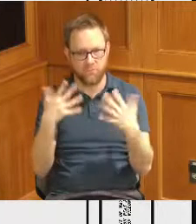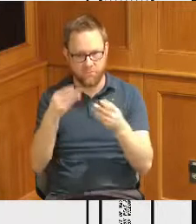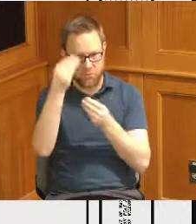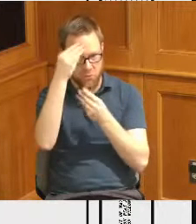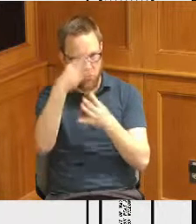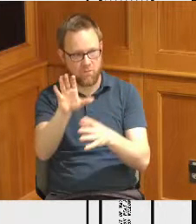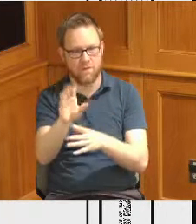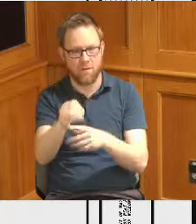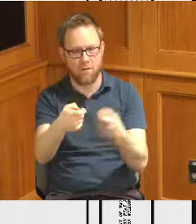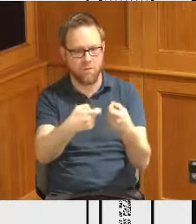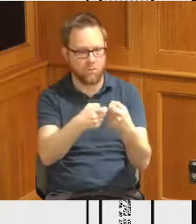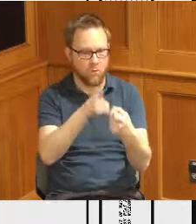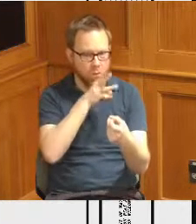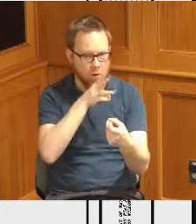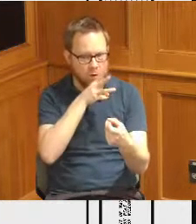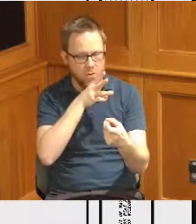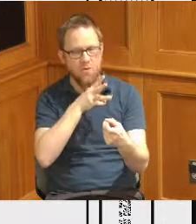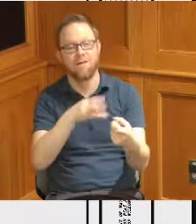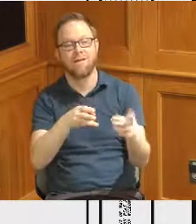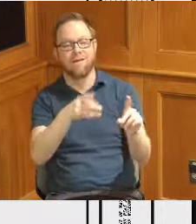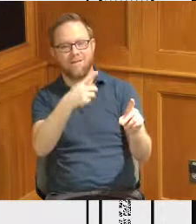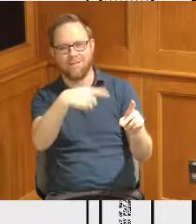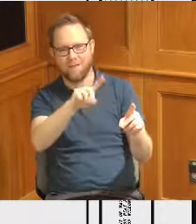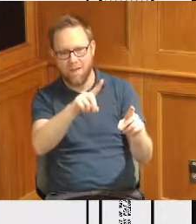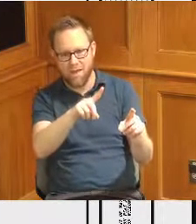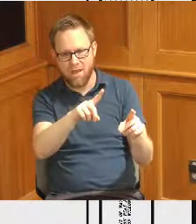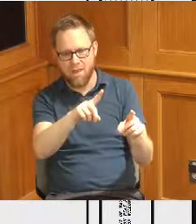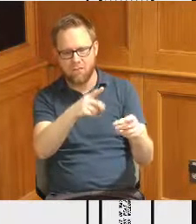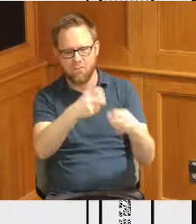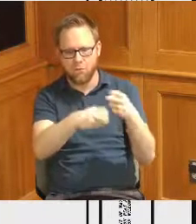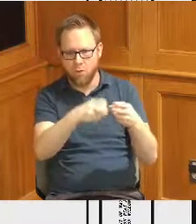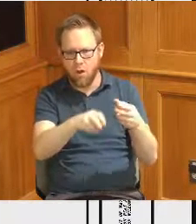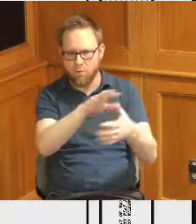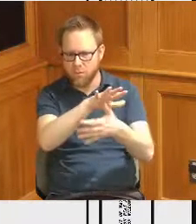were raised by the utility companies and they bent forward and addressed by the petitioners